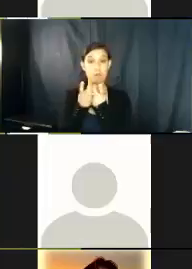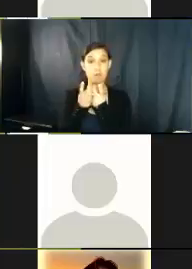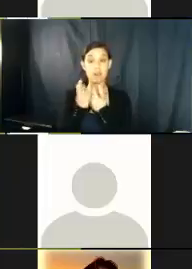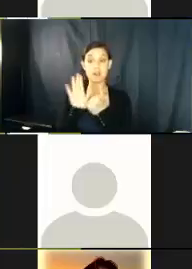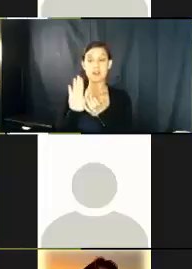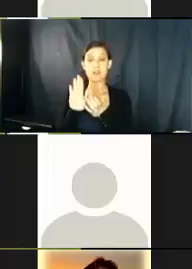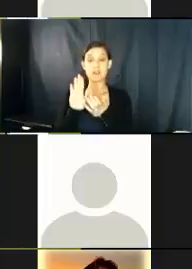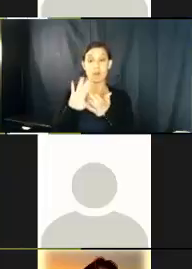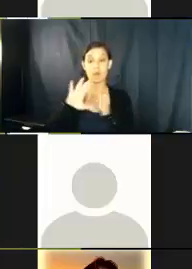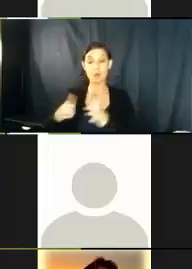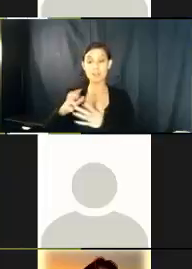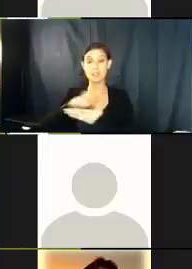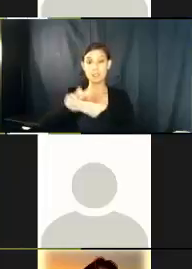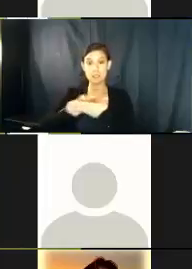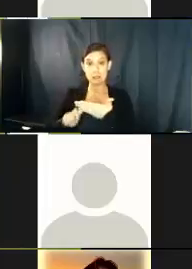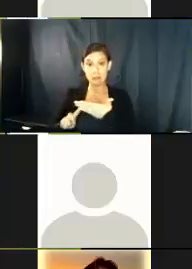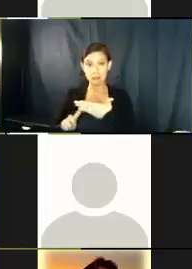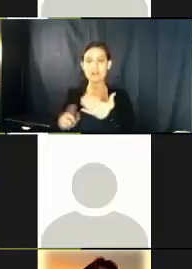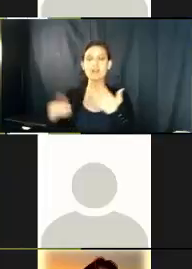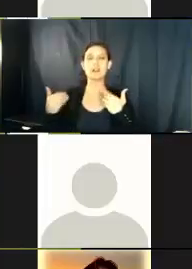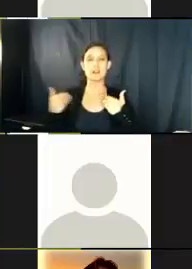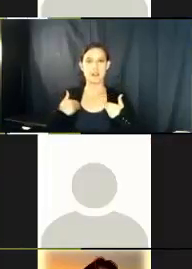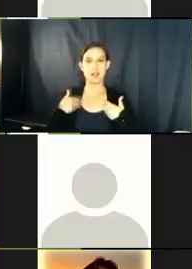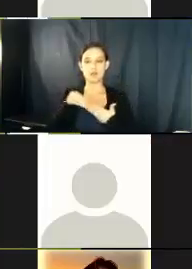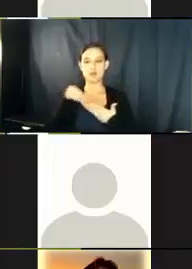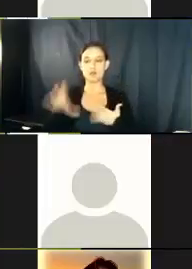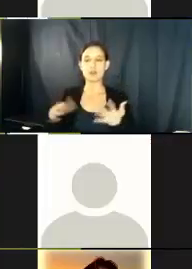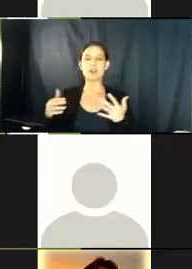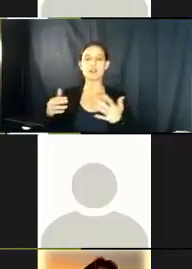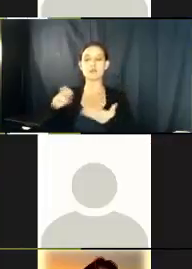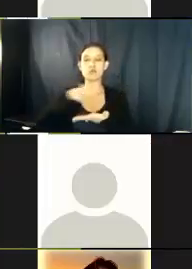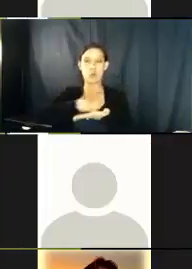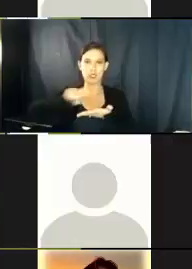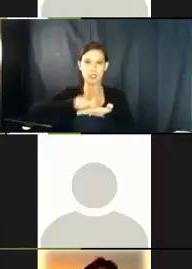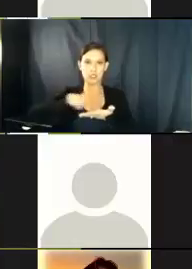is they have students do a number of different types of writing pieces and then within those